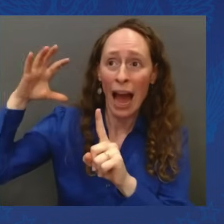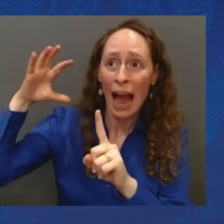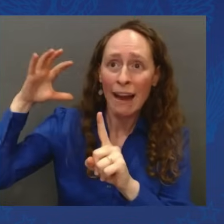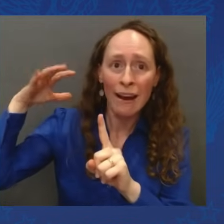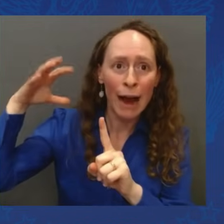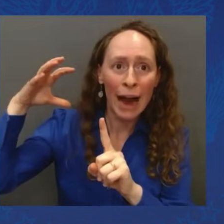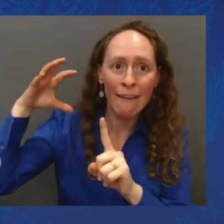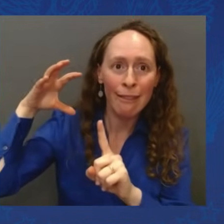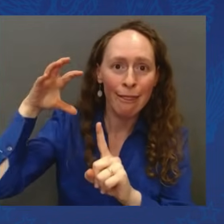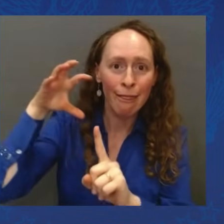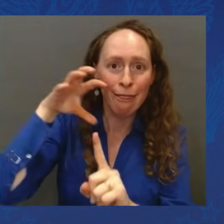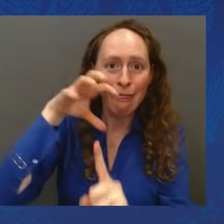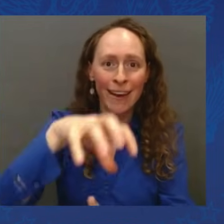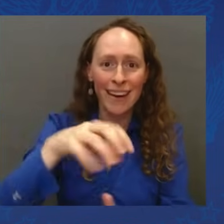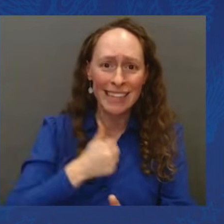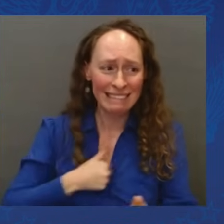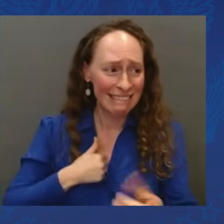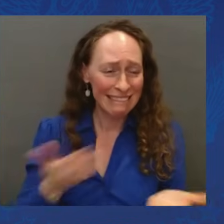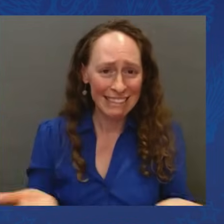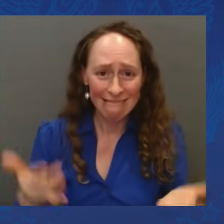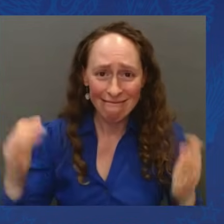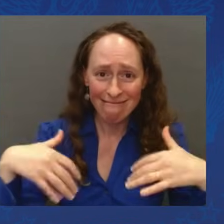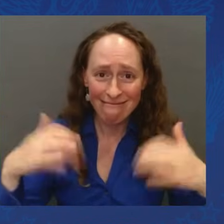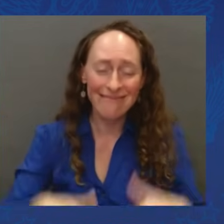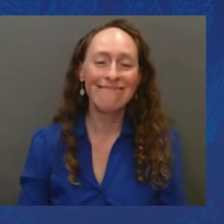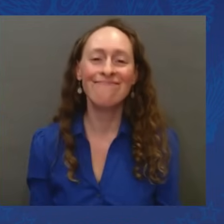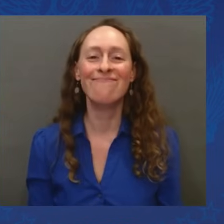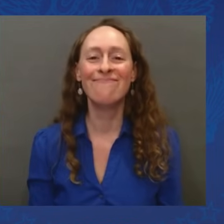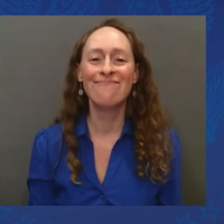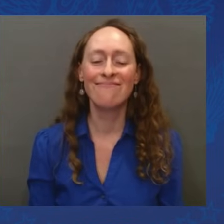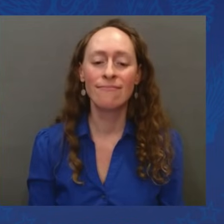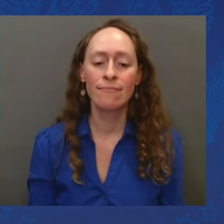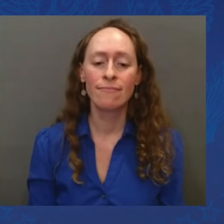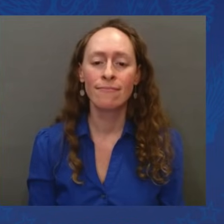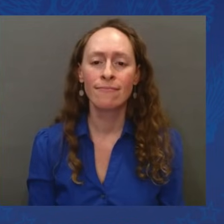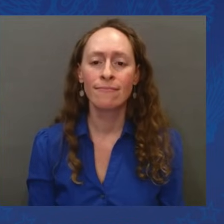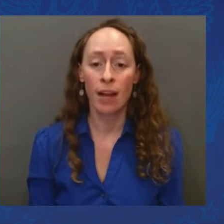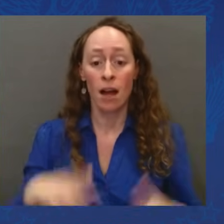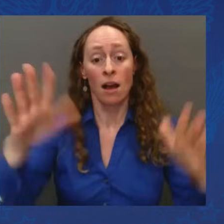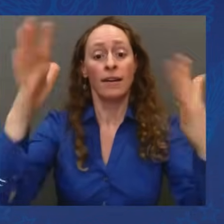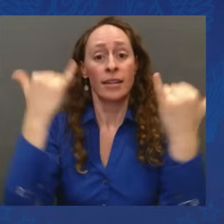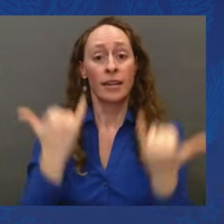in two major global crises -- Ukraine and in Gaza -- does that alter your previous commitment